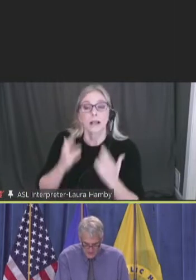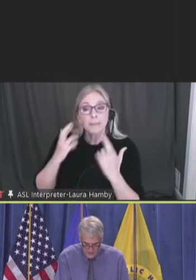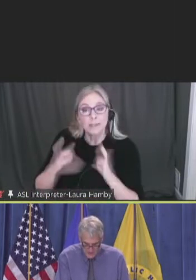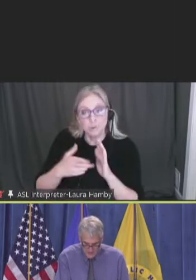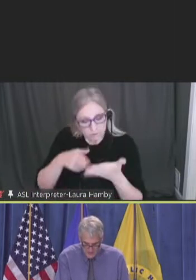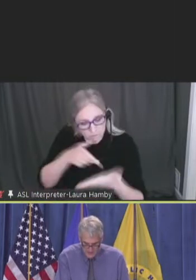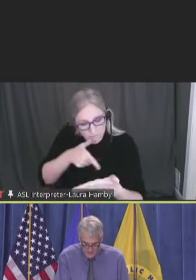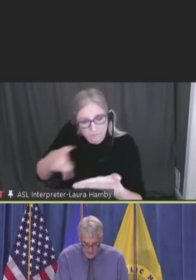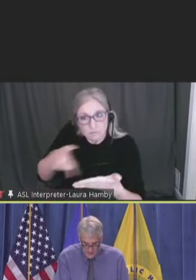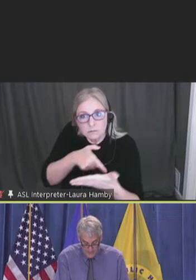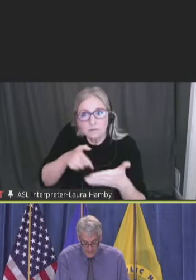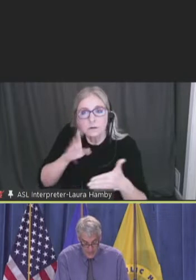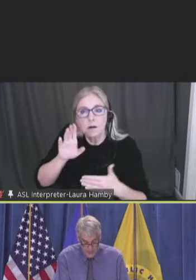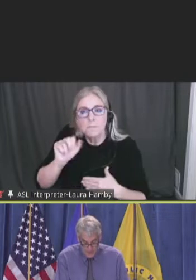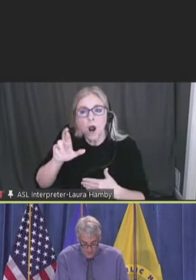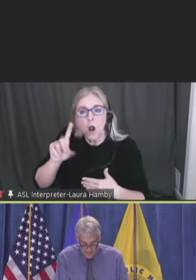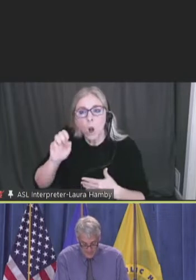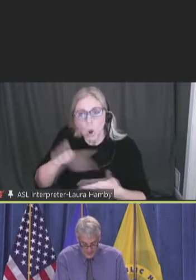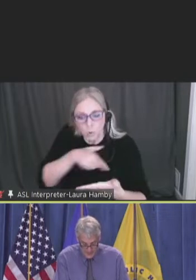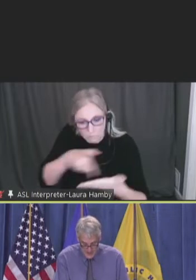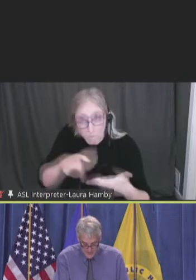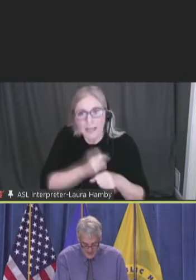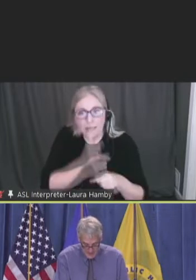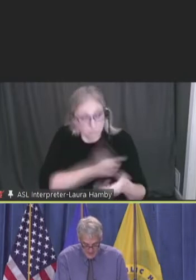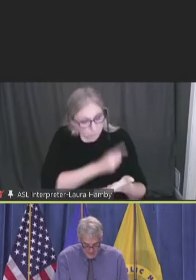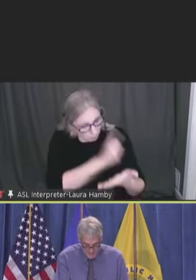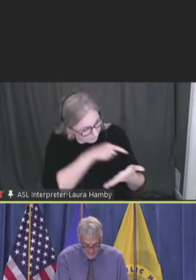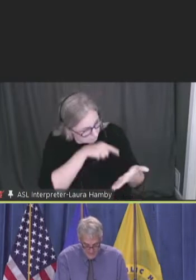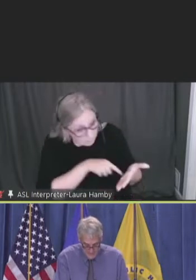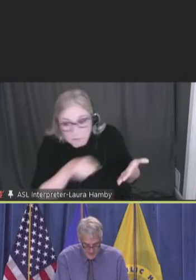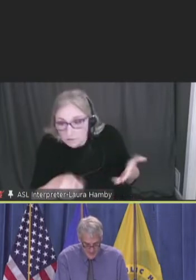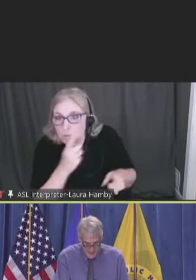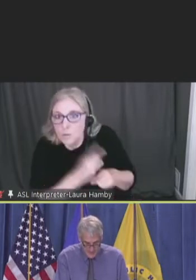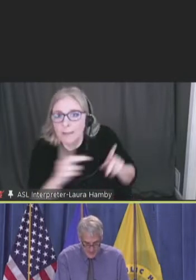the -- confirm the correct vaccine has been given.